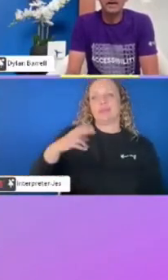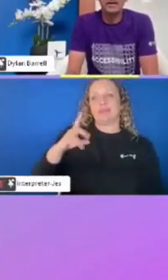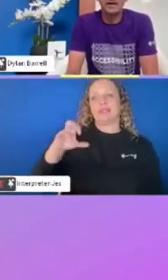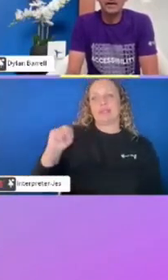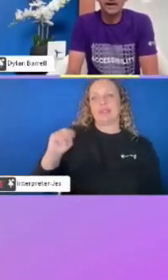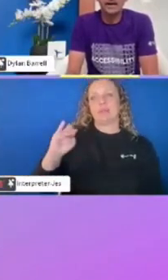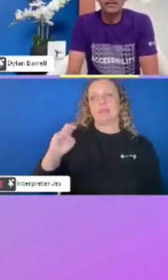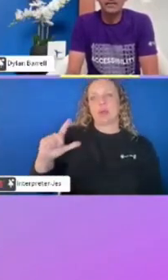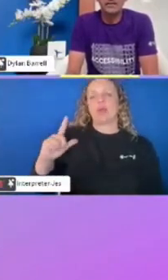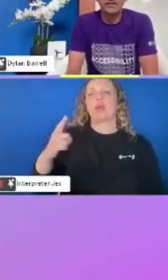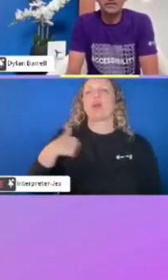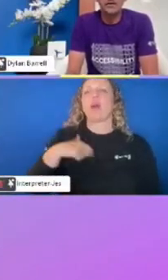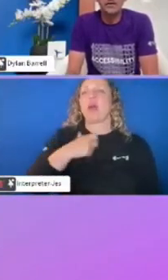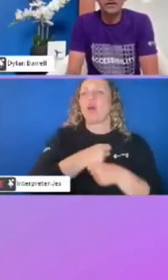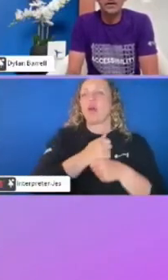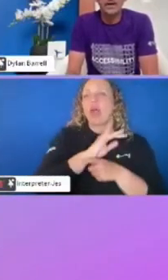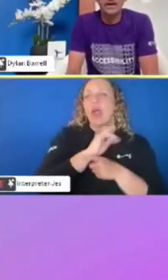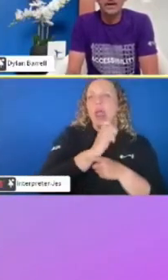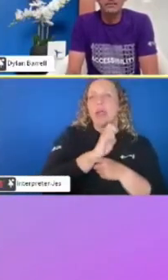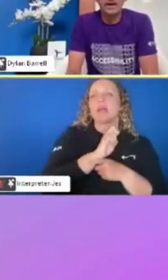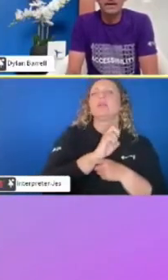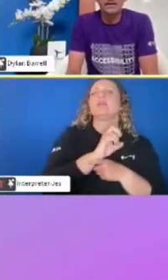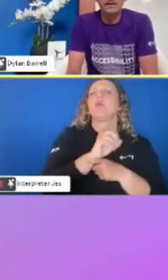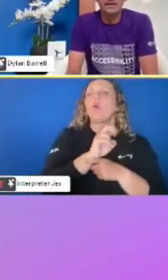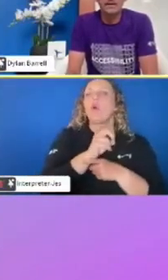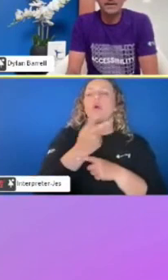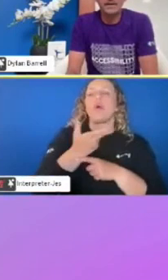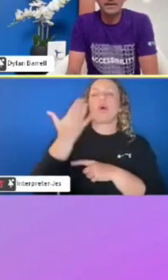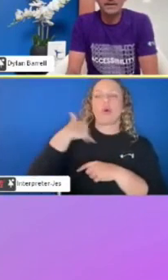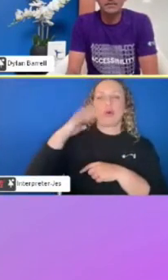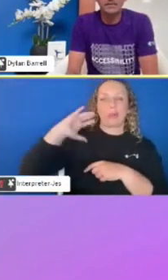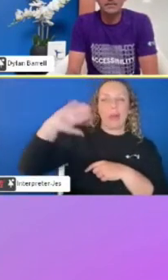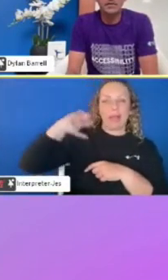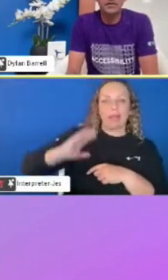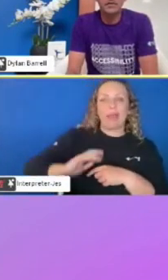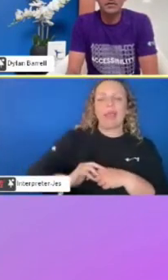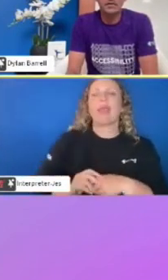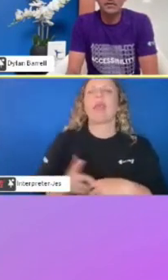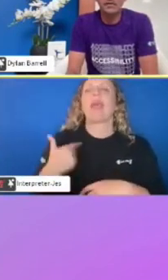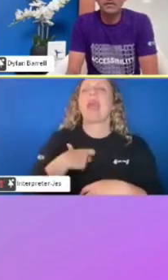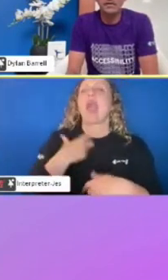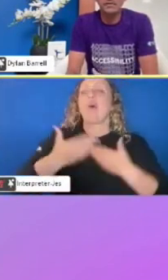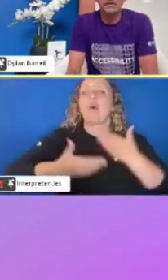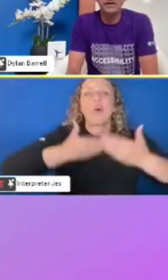I created axe-core back in the day, and I'm gonna walk you through all the things we've done